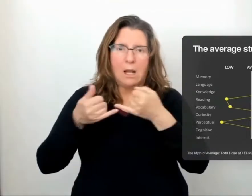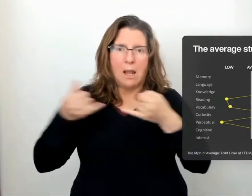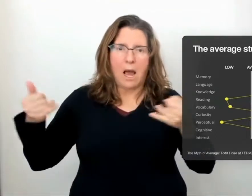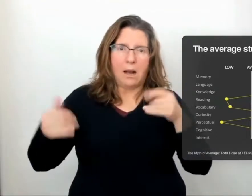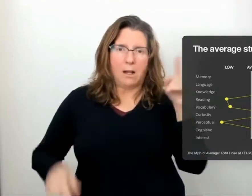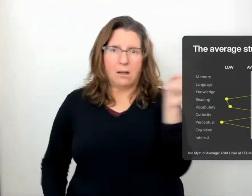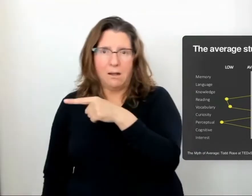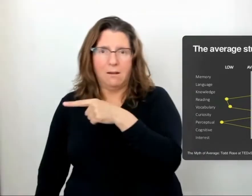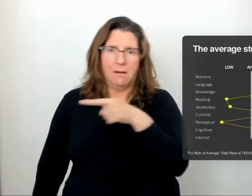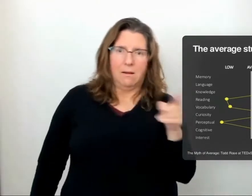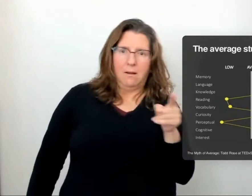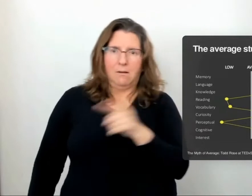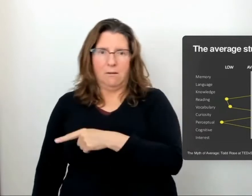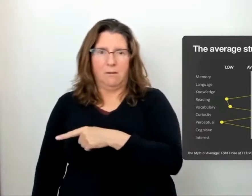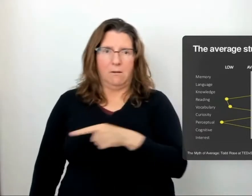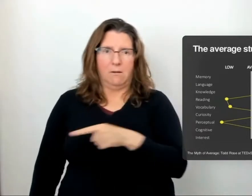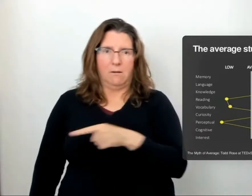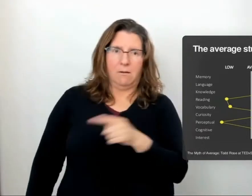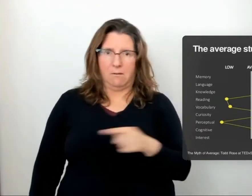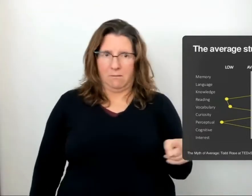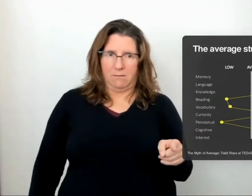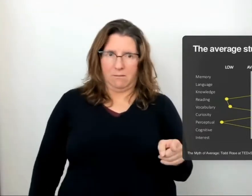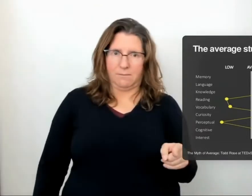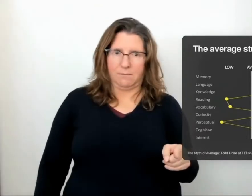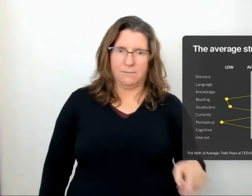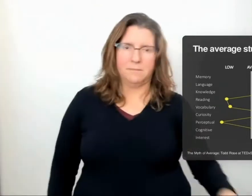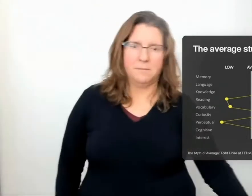Not one yellow data point lands on the average.